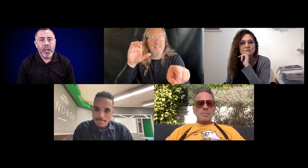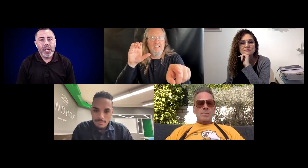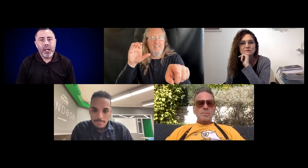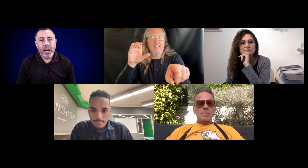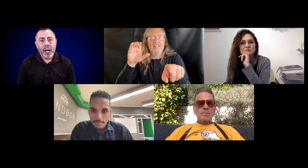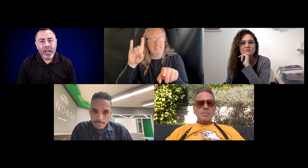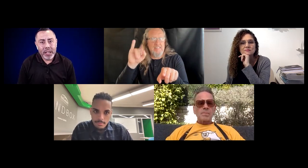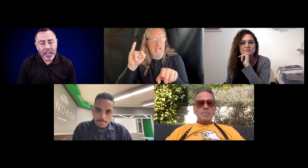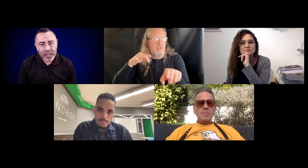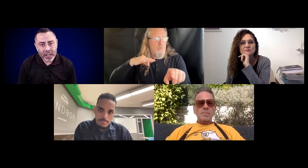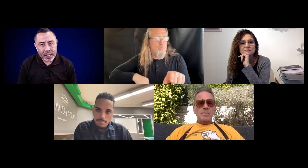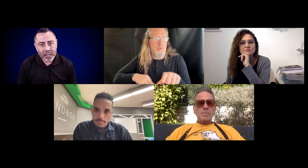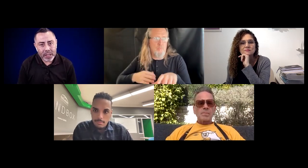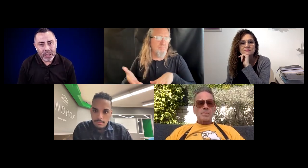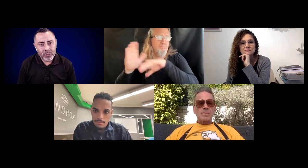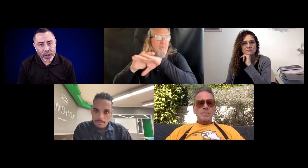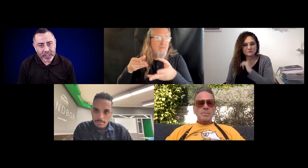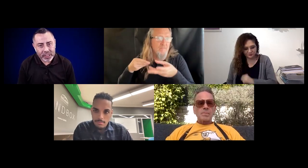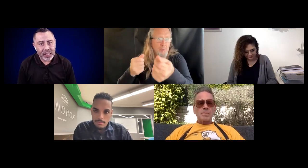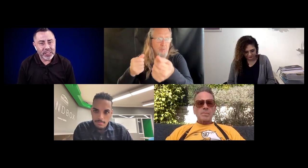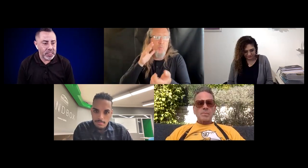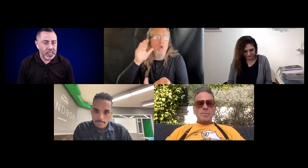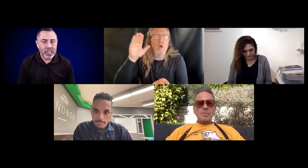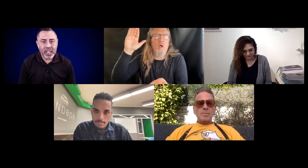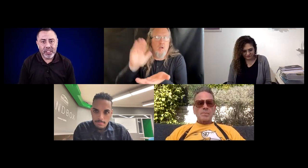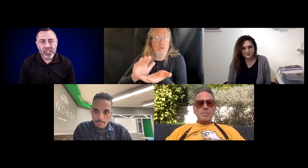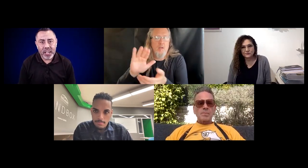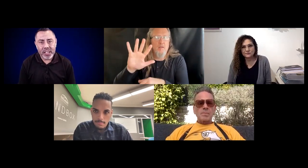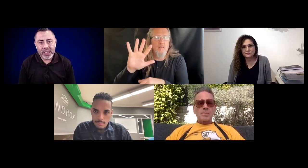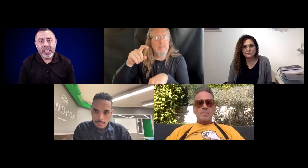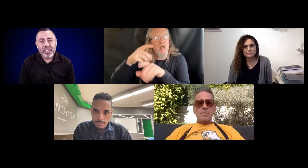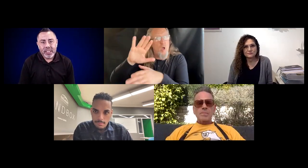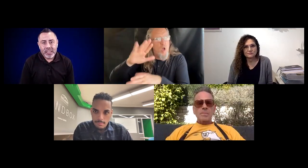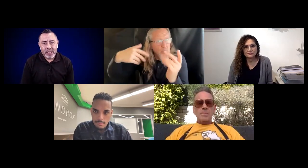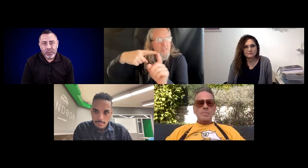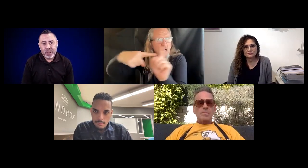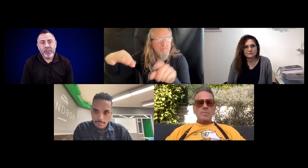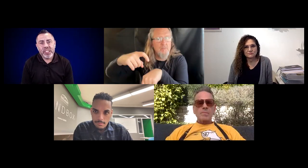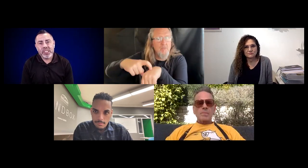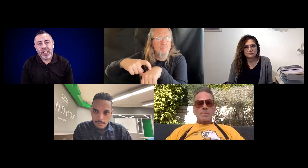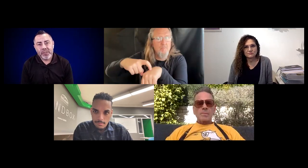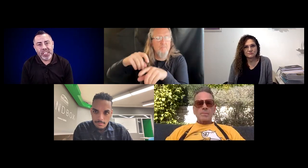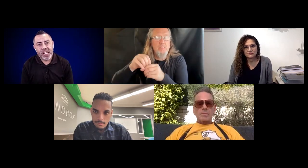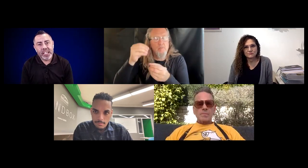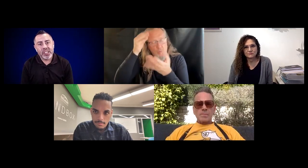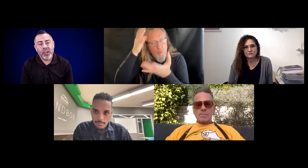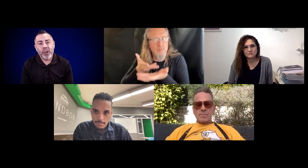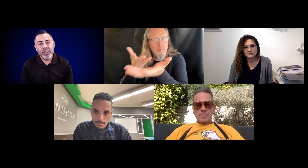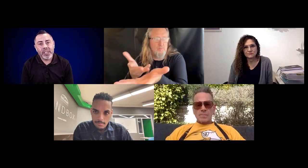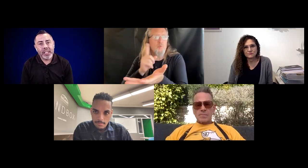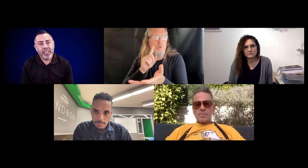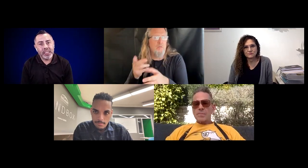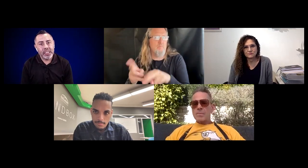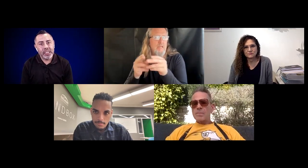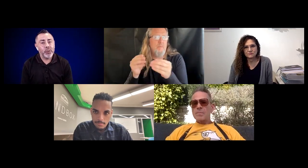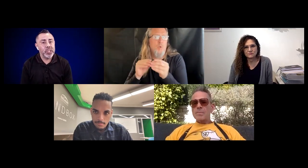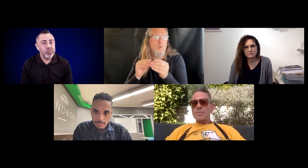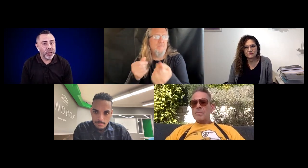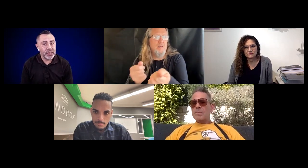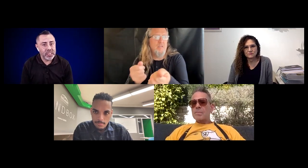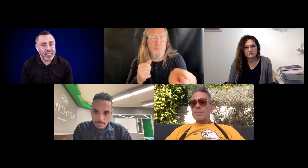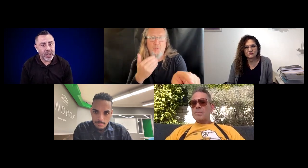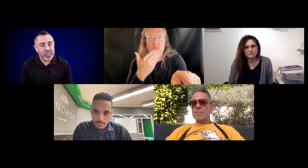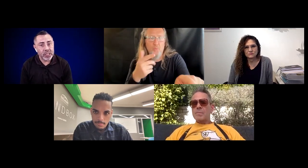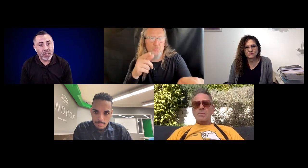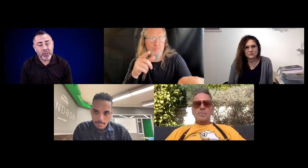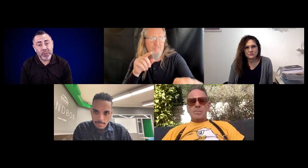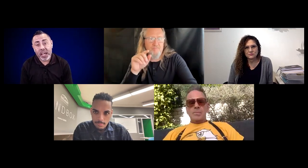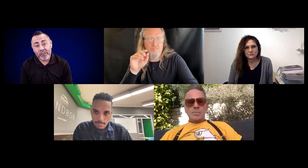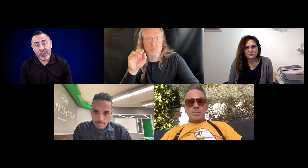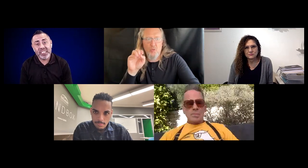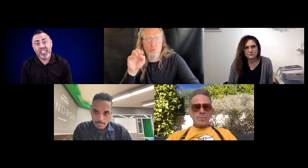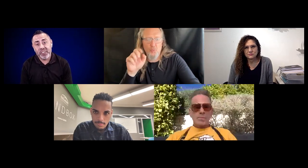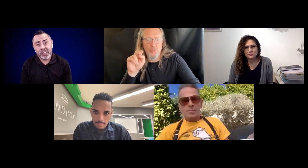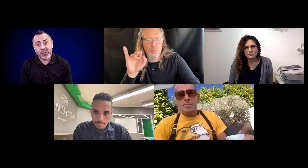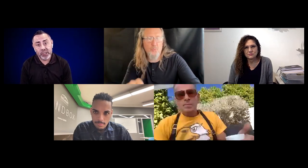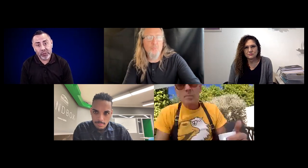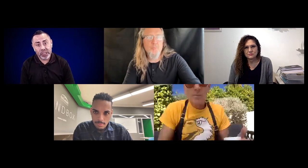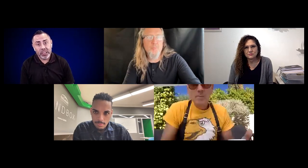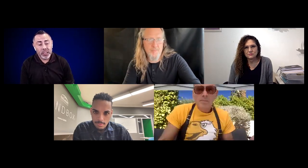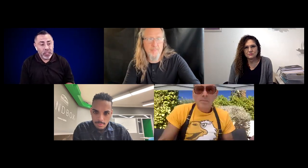Right? I see that in the chat the benefits of CDI's are that the information processing time is cut almost in half because of the effective delivery.